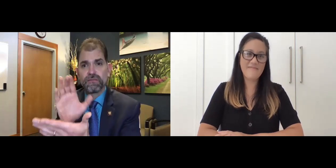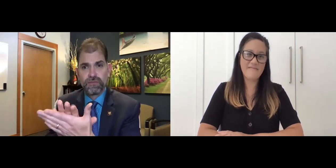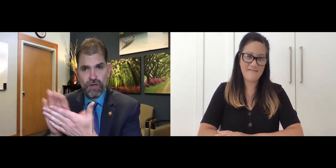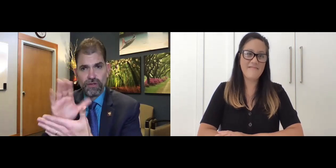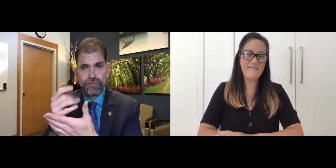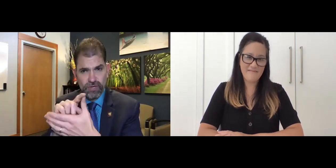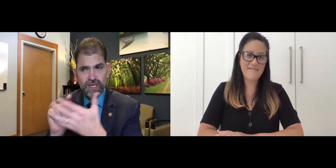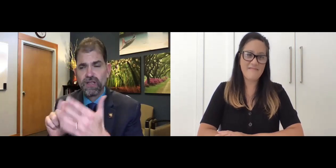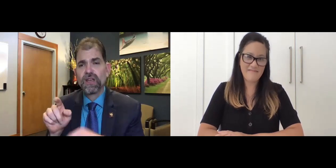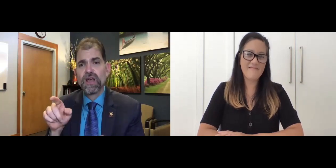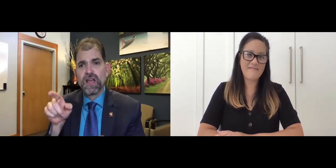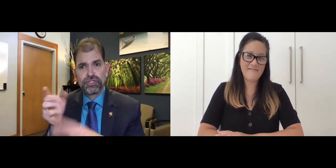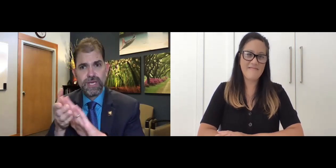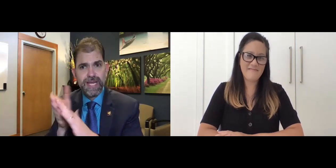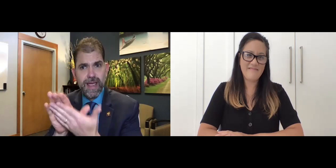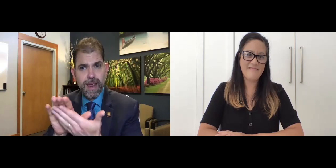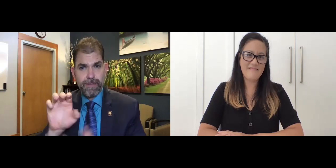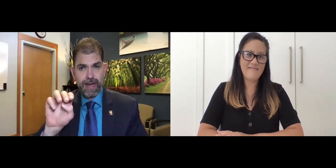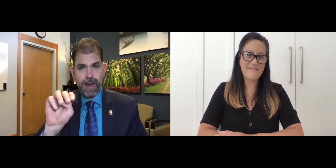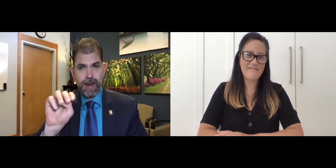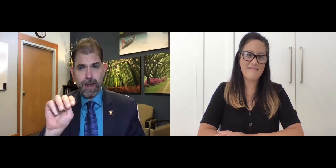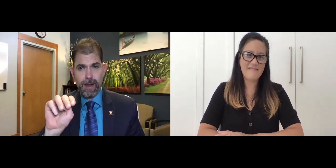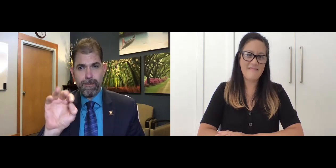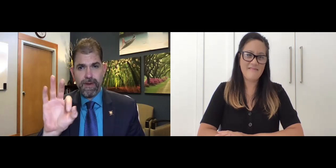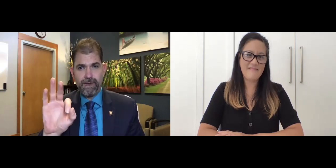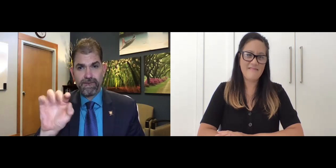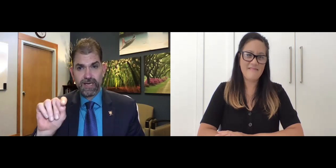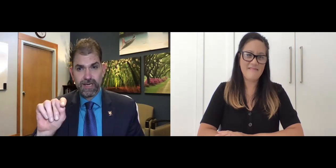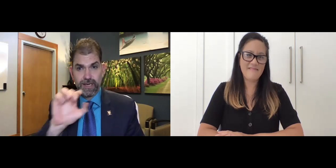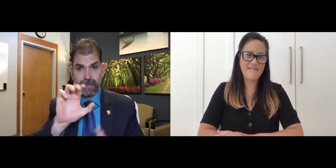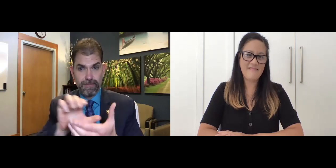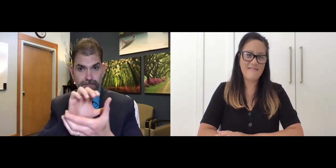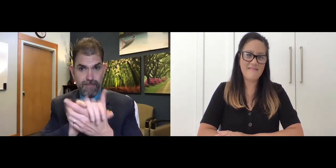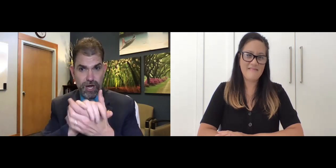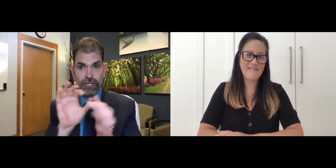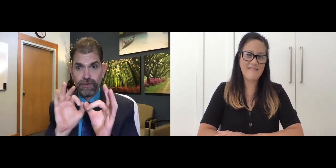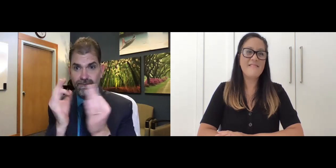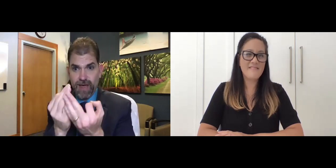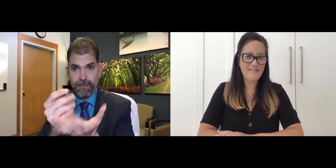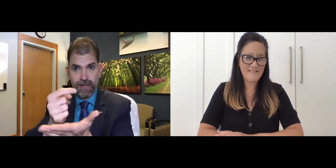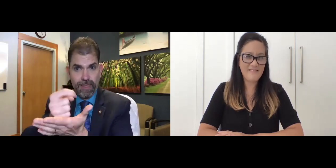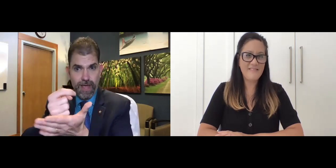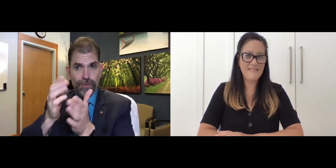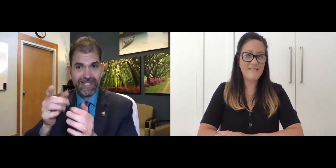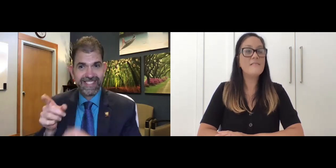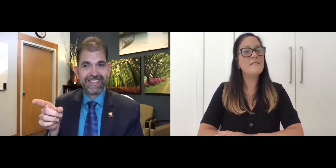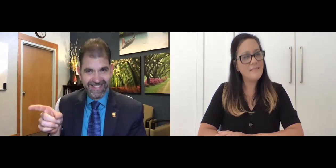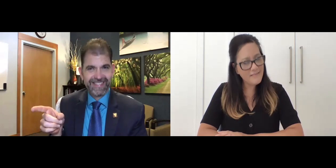who had graduated from college and she actually became a marriage and